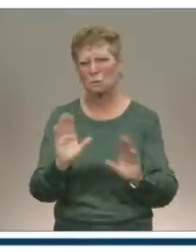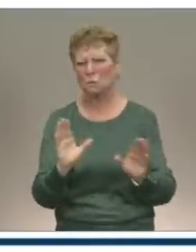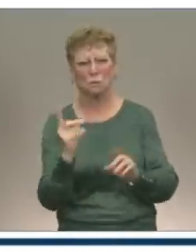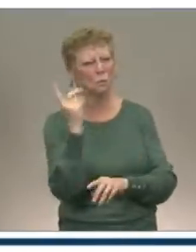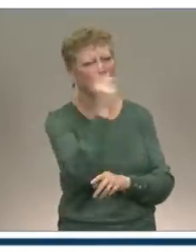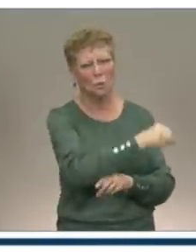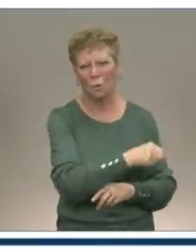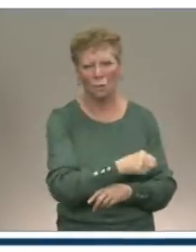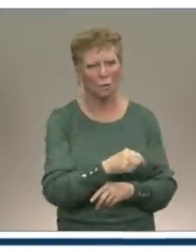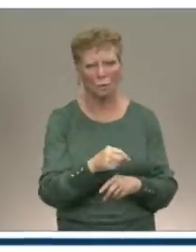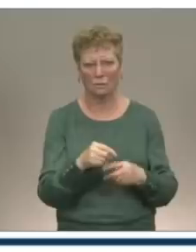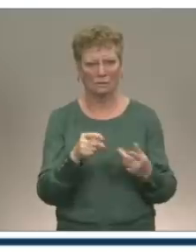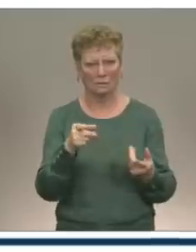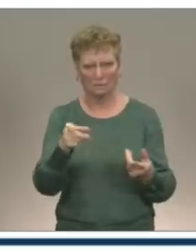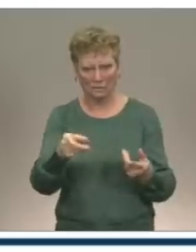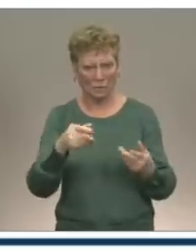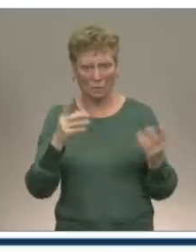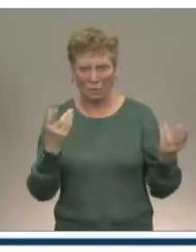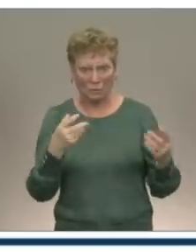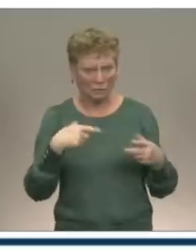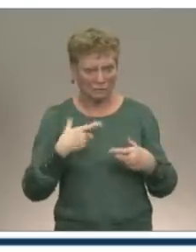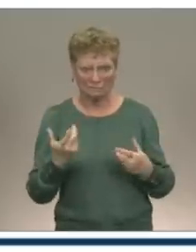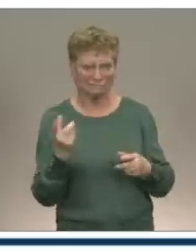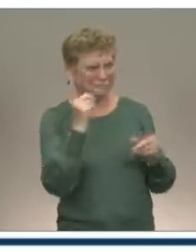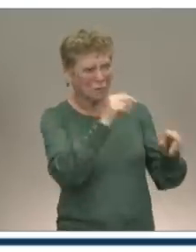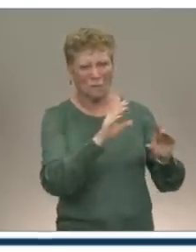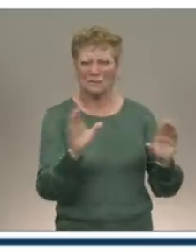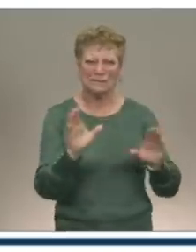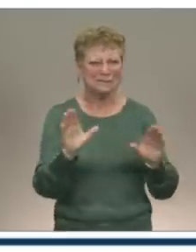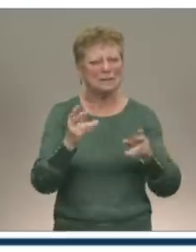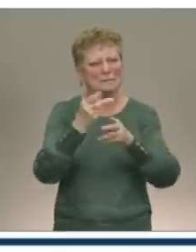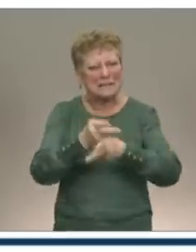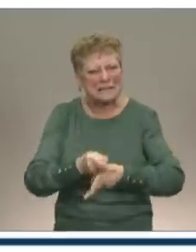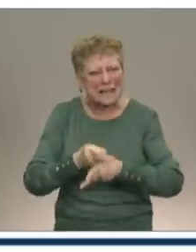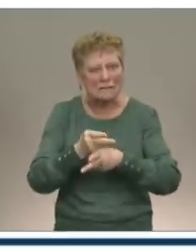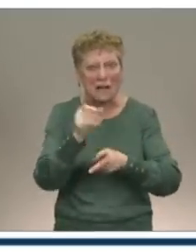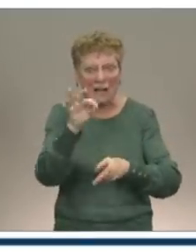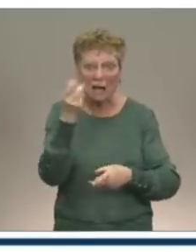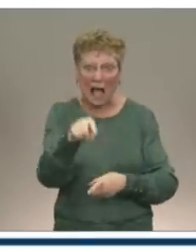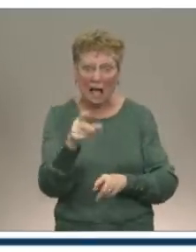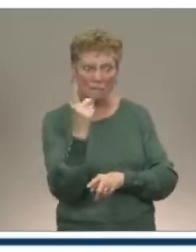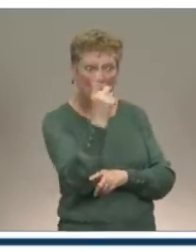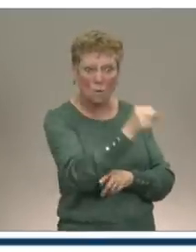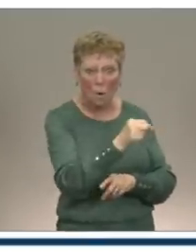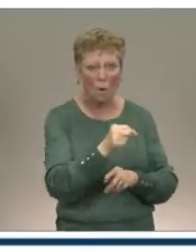province please be careful and follow very strict public health measures where you're visiting